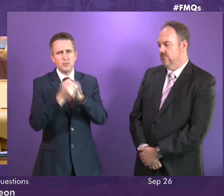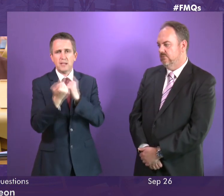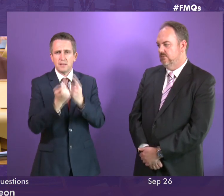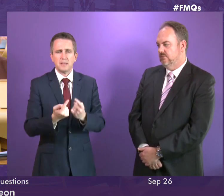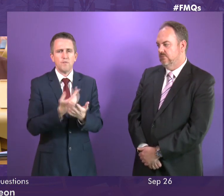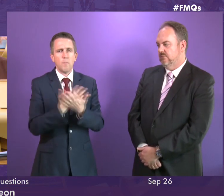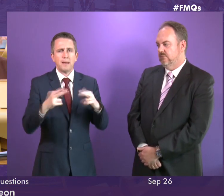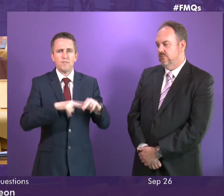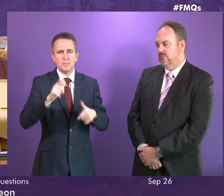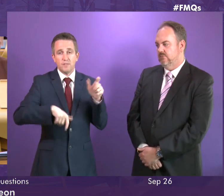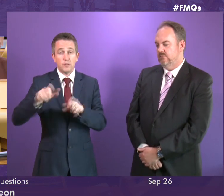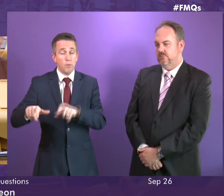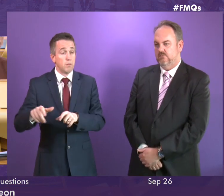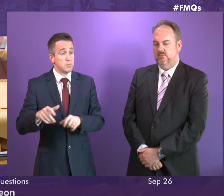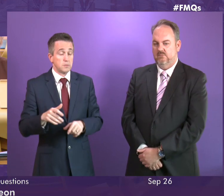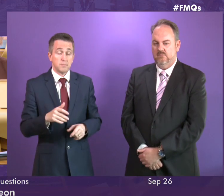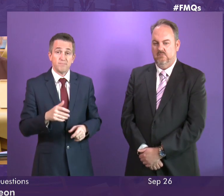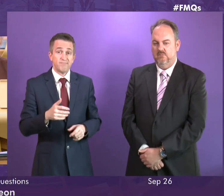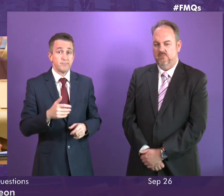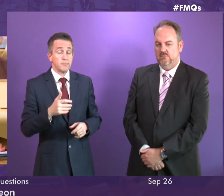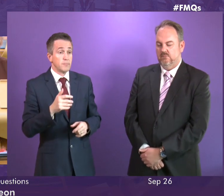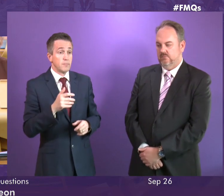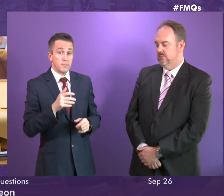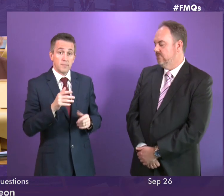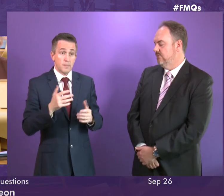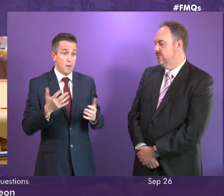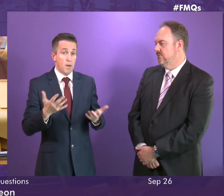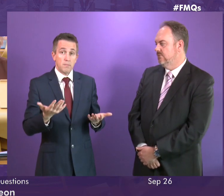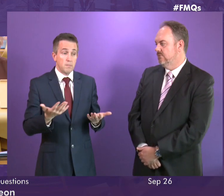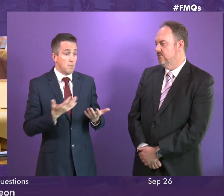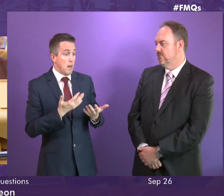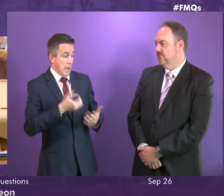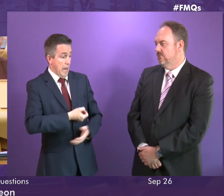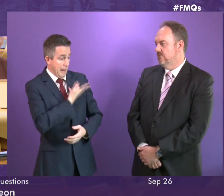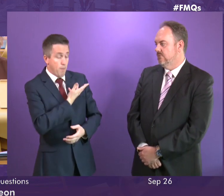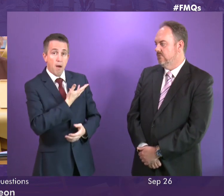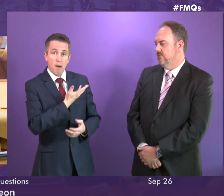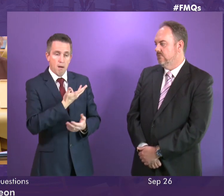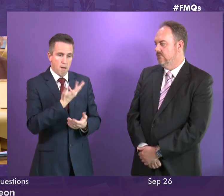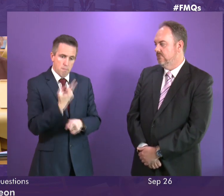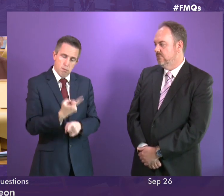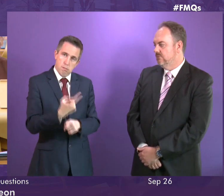I have said this before to Richard Leonard and I say it again now: before we took the